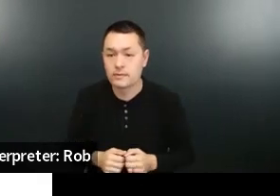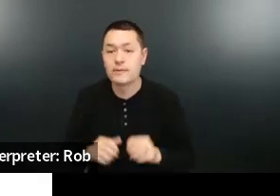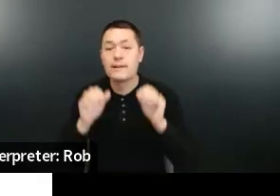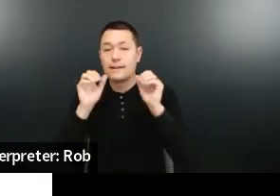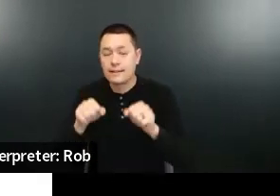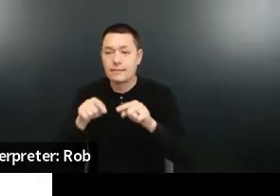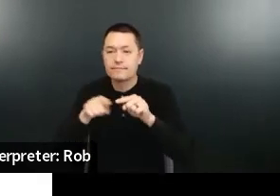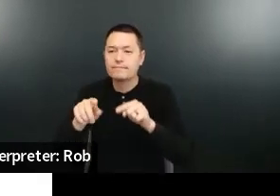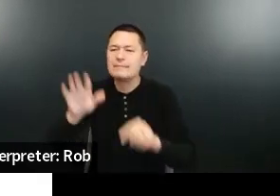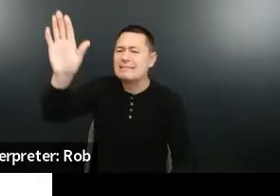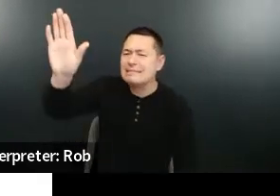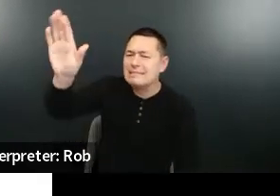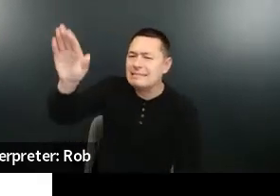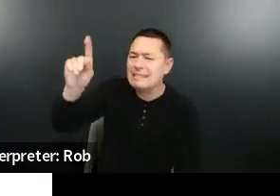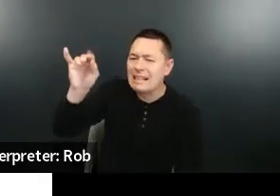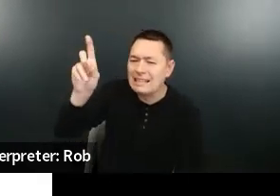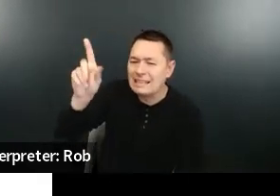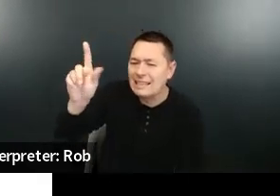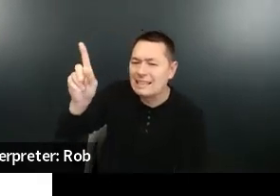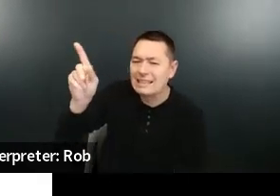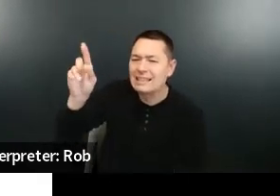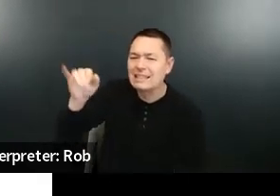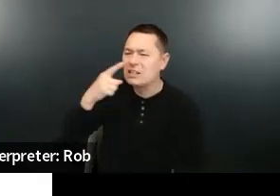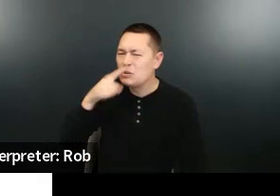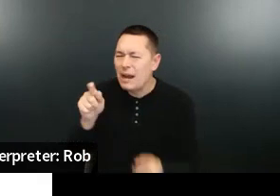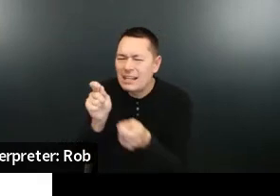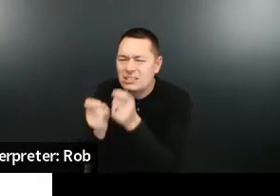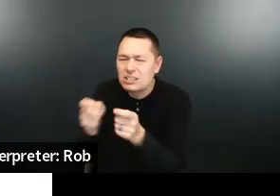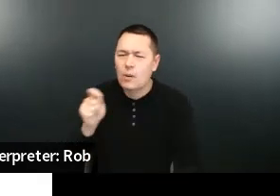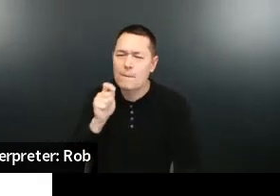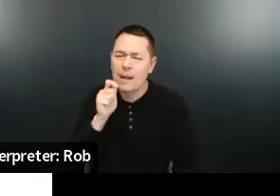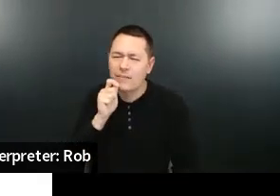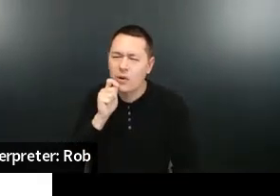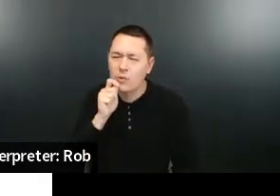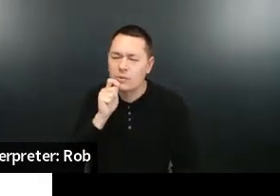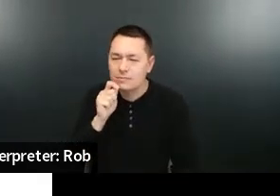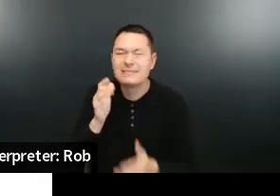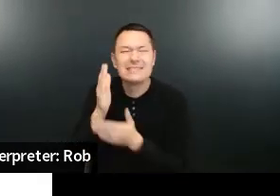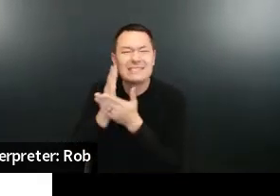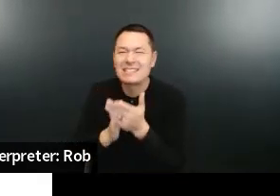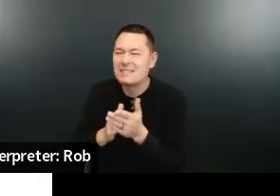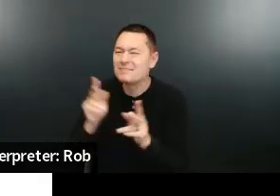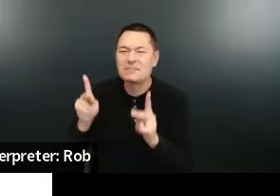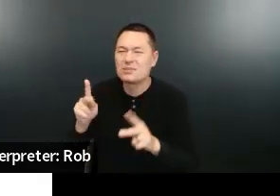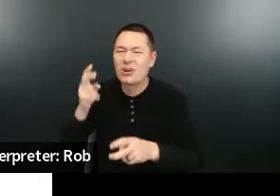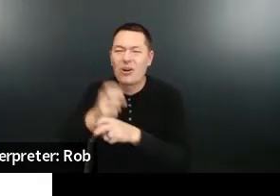Hey, Lily, Yes, sir. Can you adjust your microphone? Some of the participants are having a hard time hearing